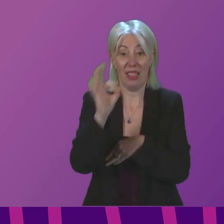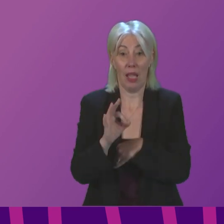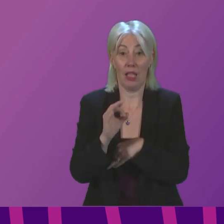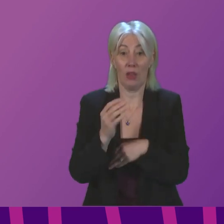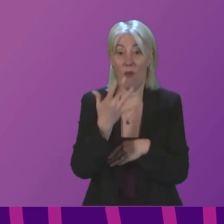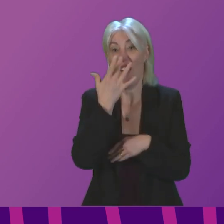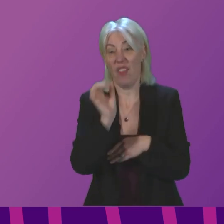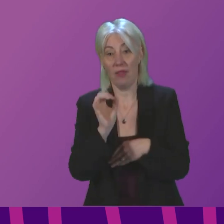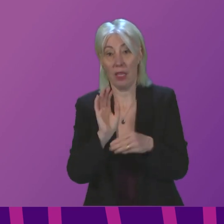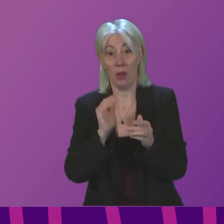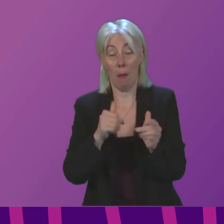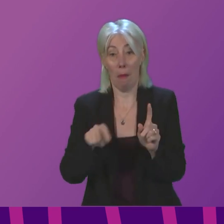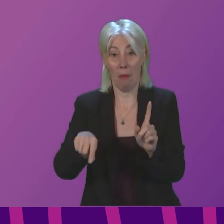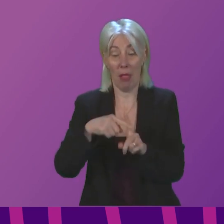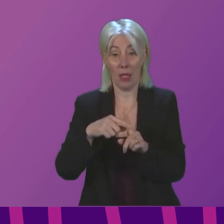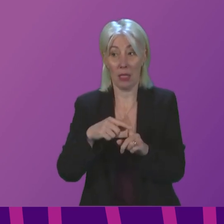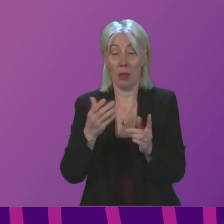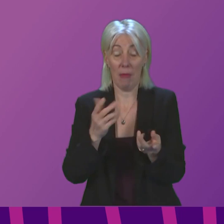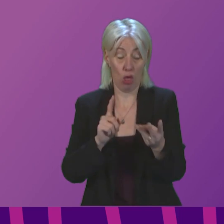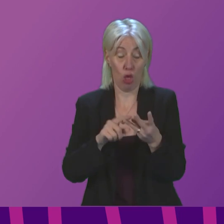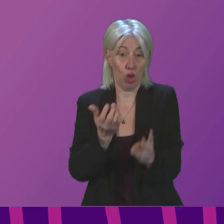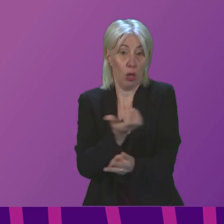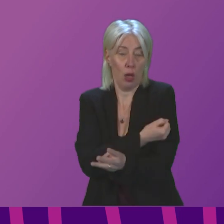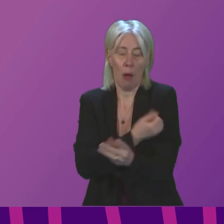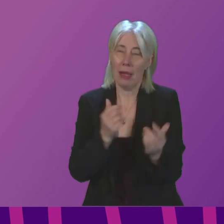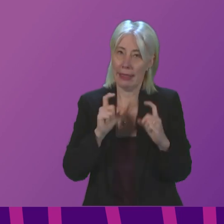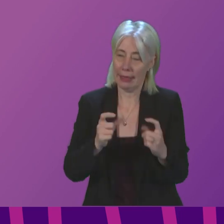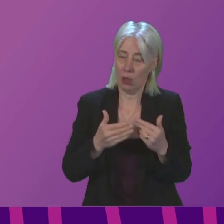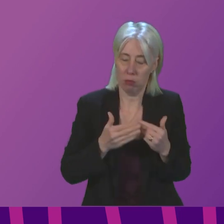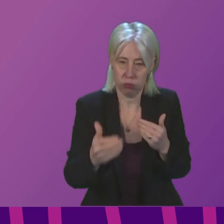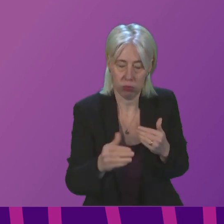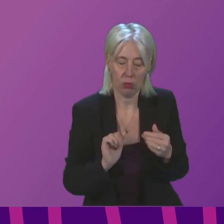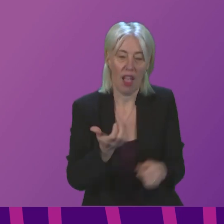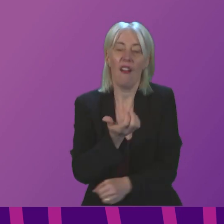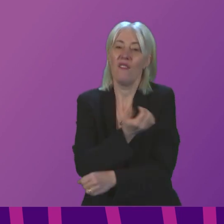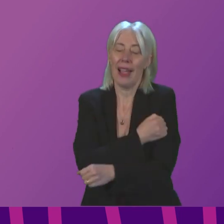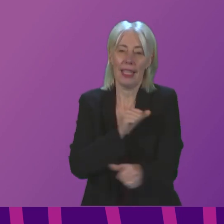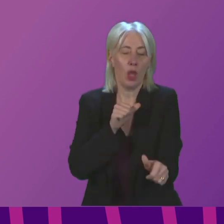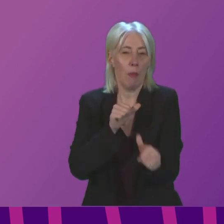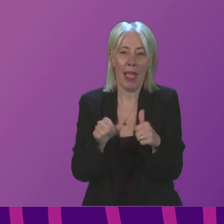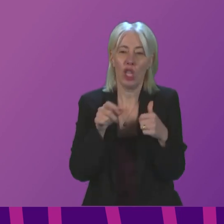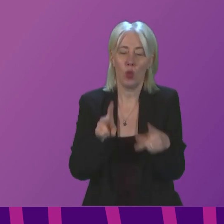but there is still a long way to go. Vaccination remains our best line of defence against the